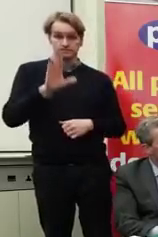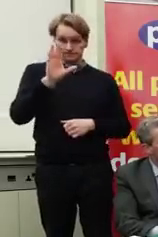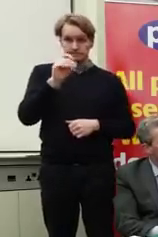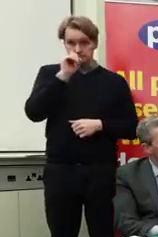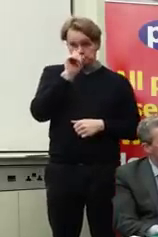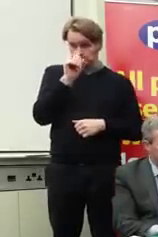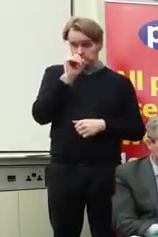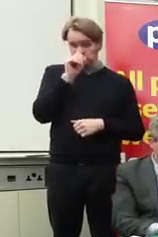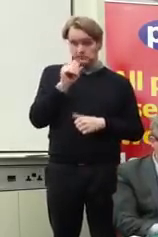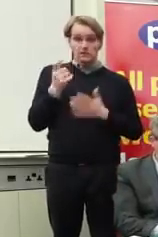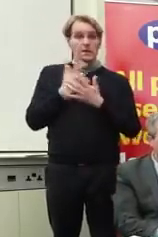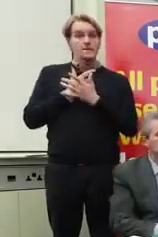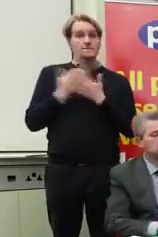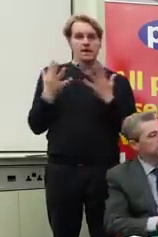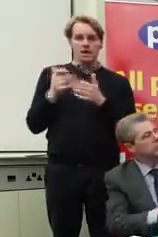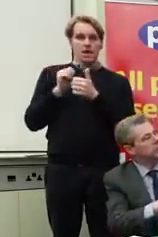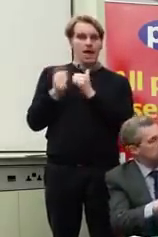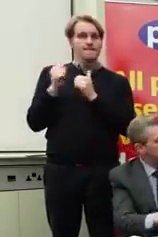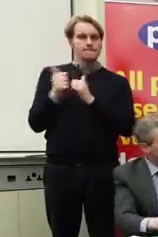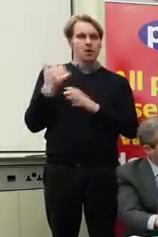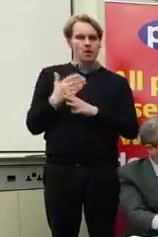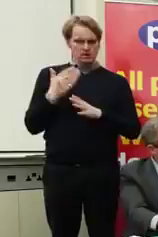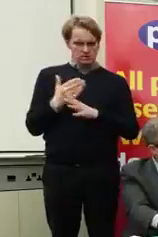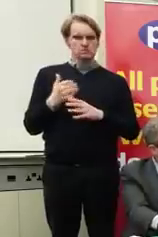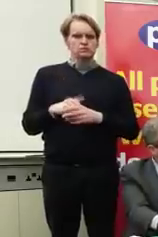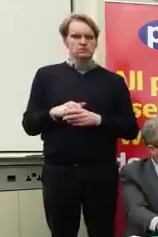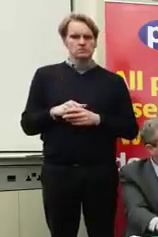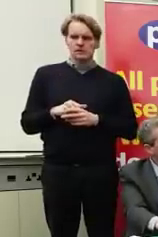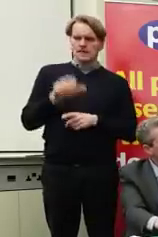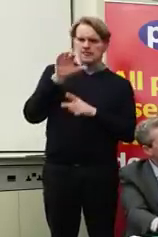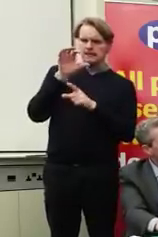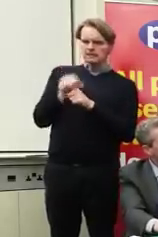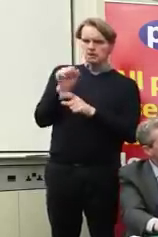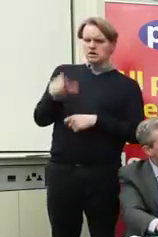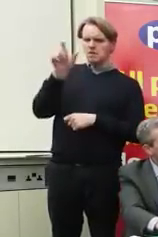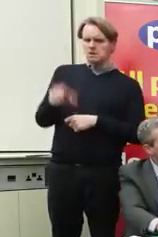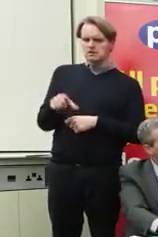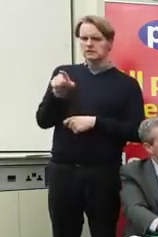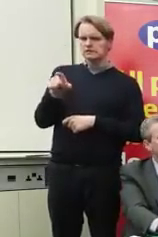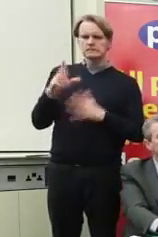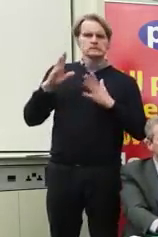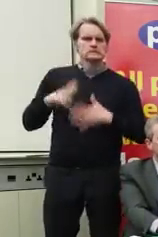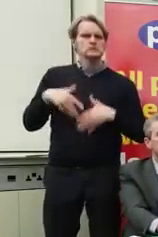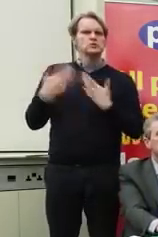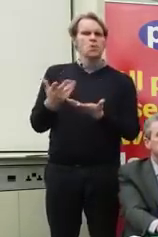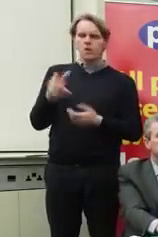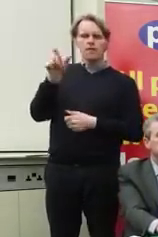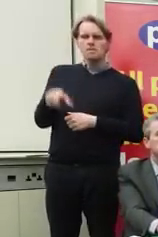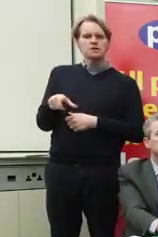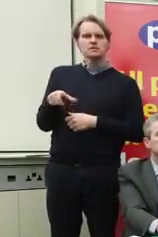used by employers for over a century where they identify someone who they do not wish to employ because there are either the trade union rep or if they're not a